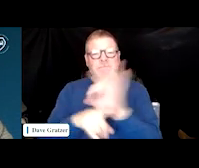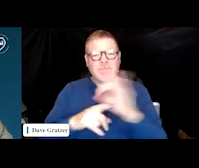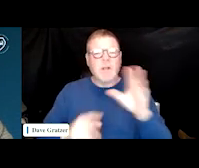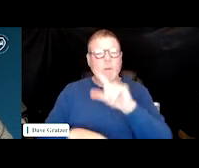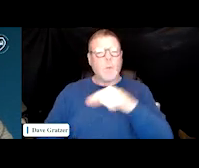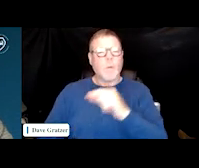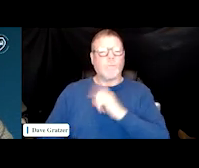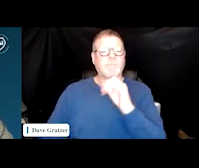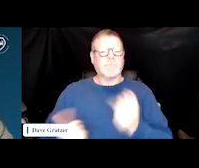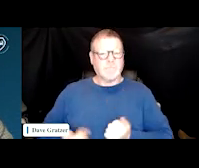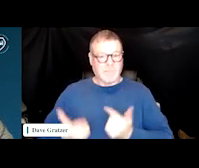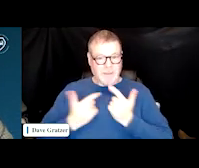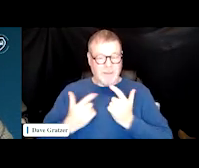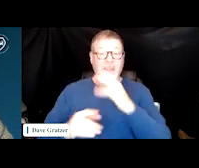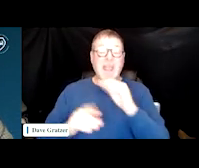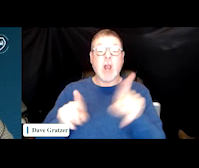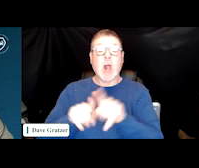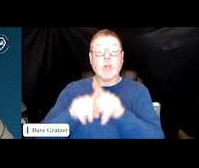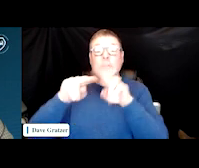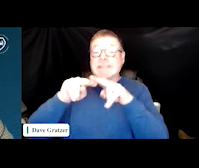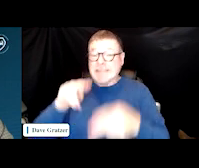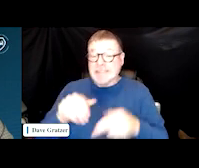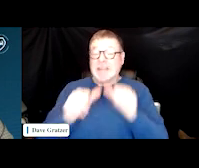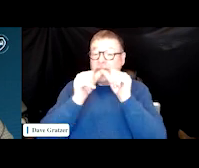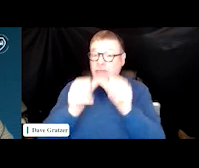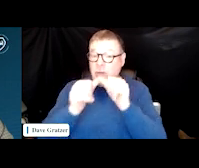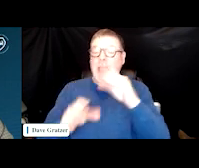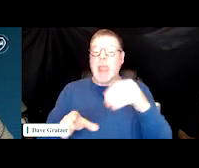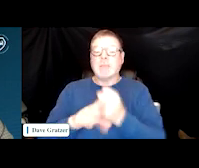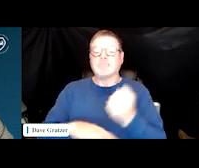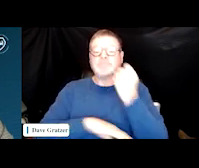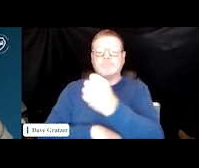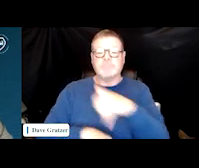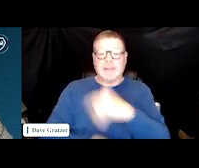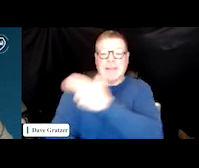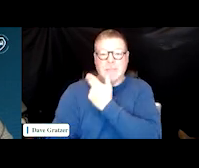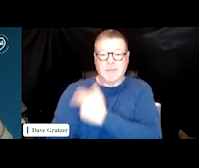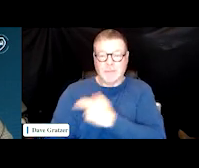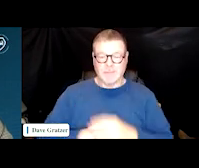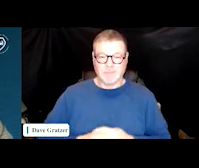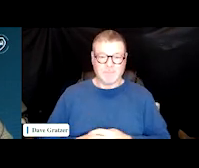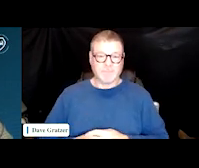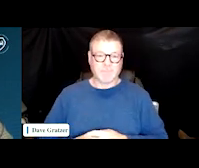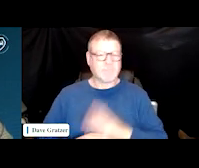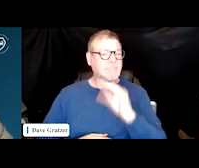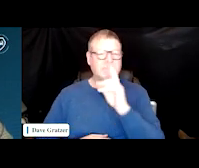and decrease both the frequency and duration of inpatient hospitalizations. And there are really two critical components